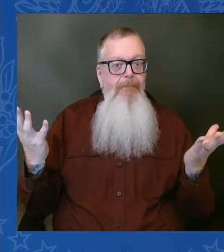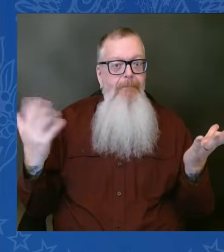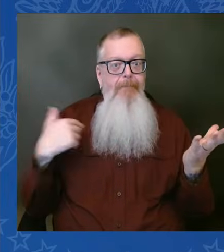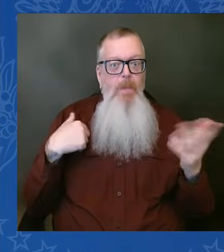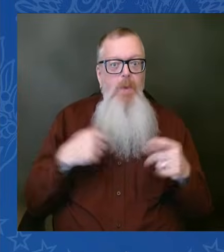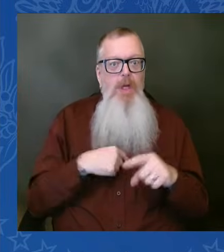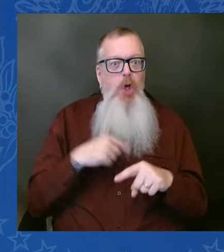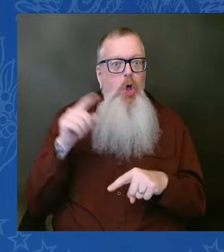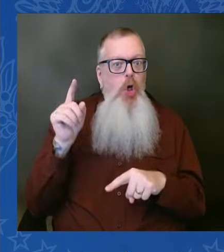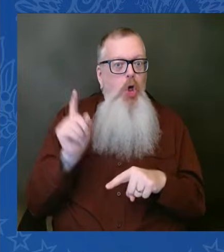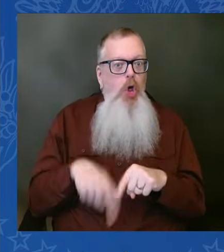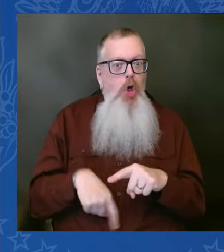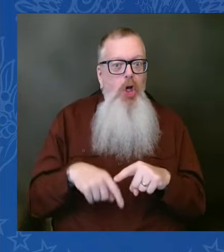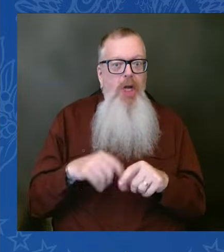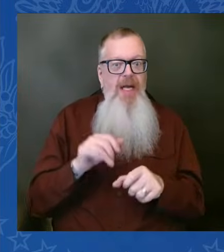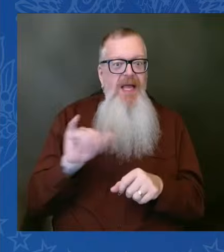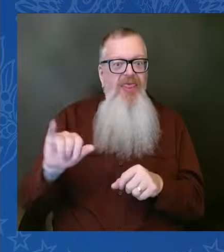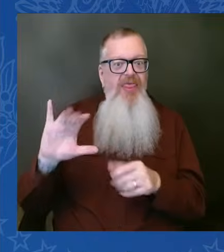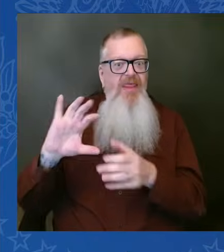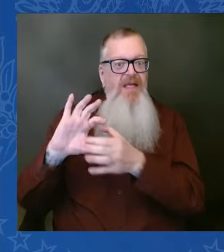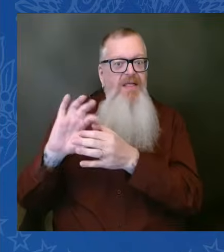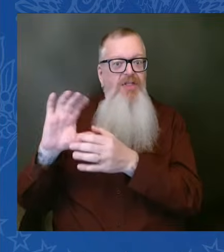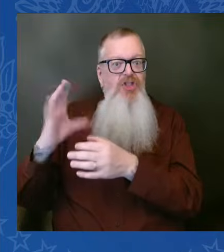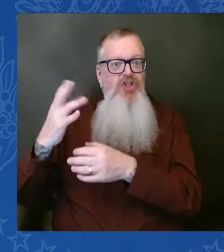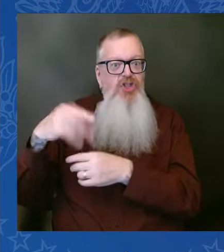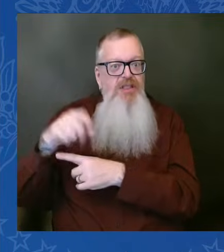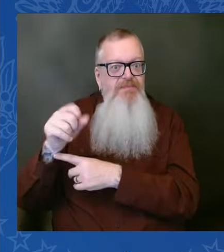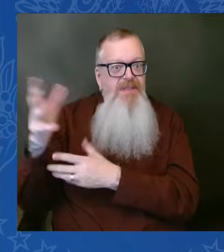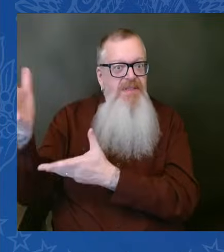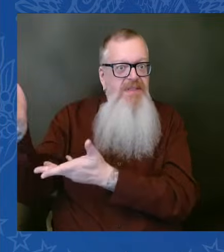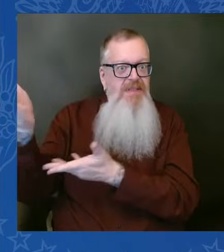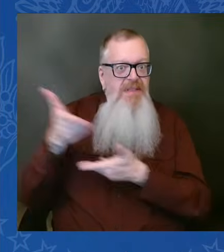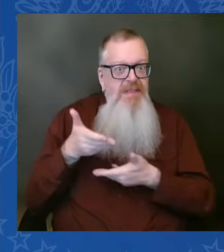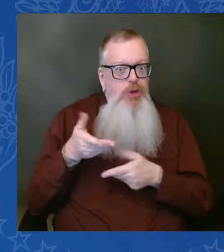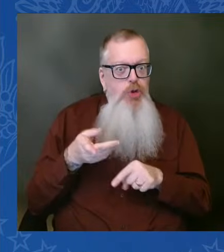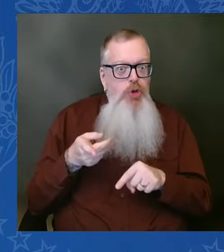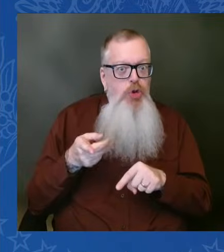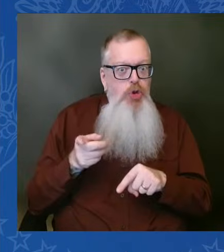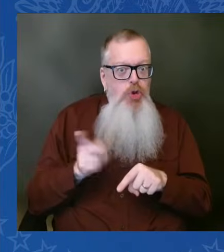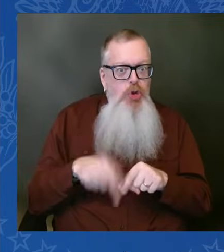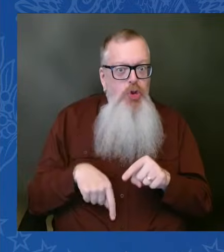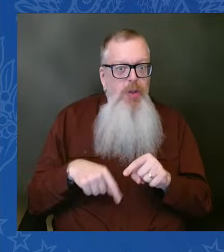For example, it takes over 3,000 chips to build an American automobile -- 3,000.